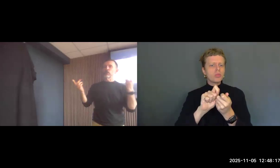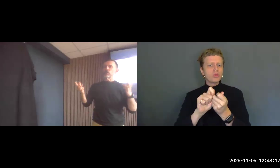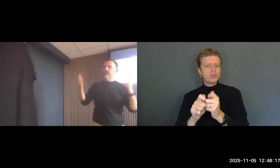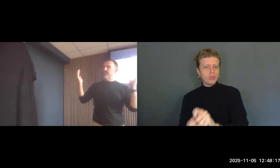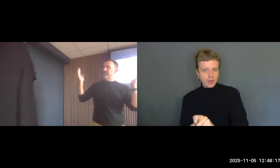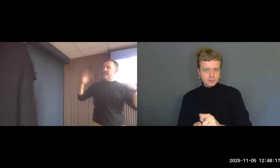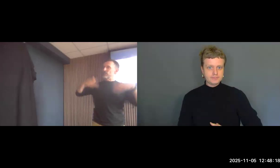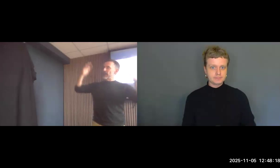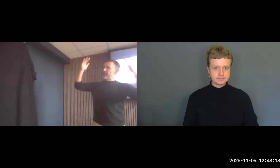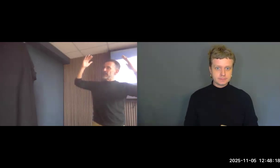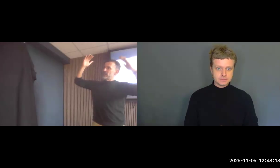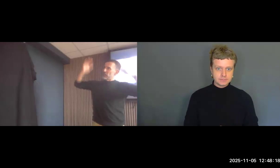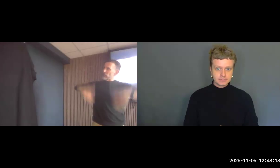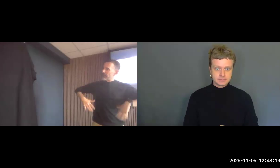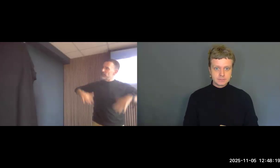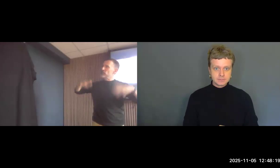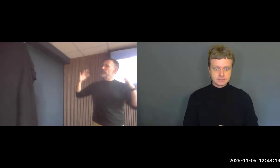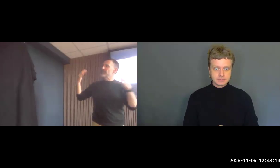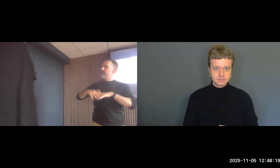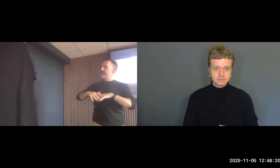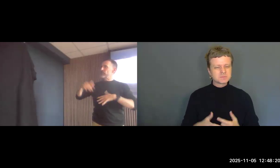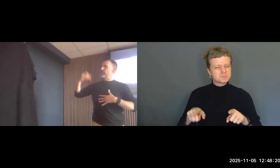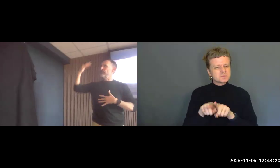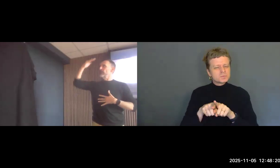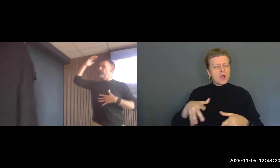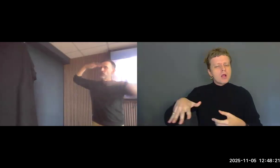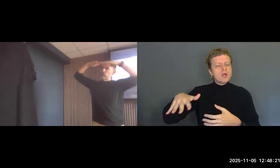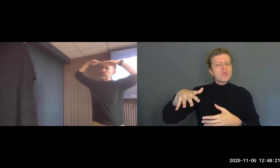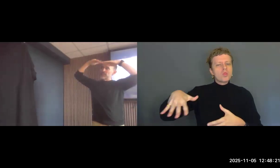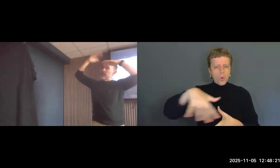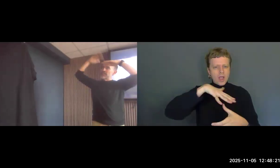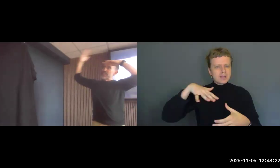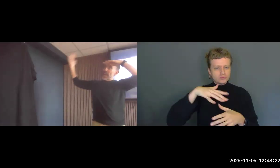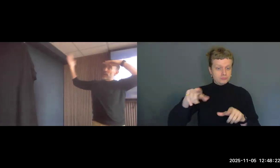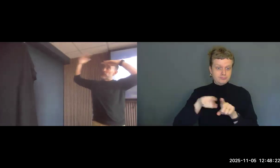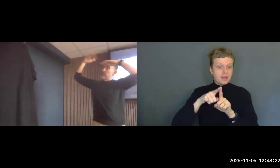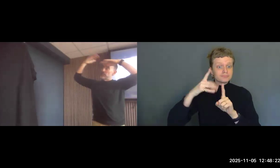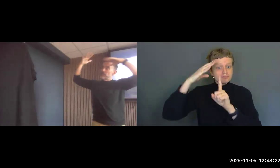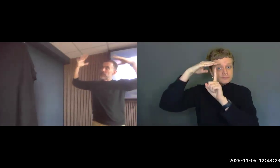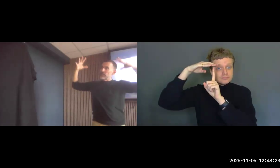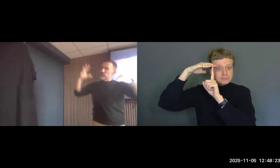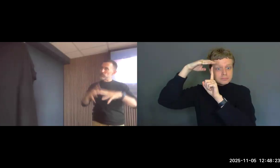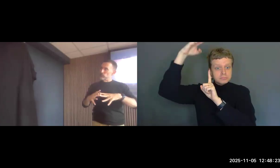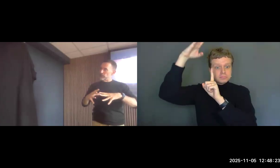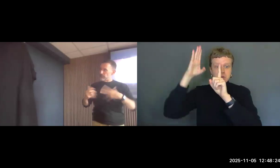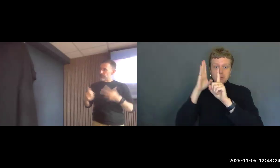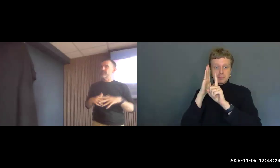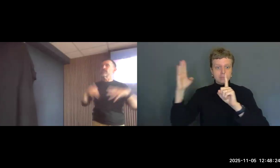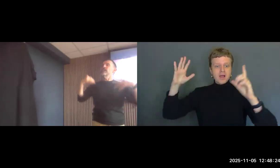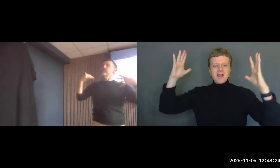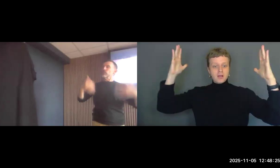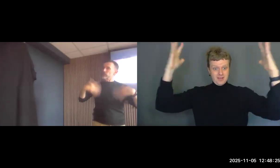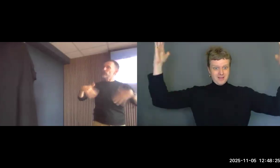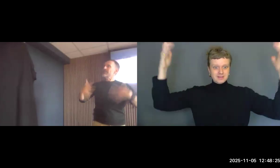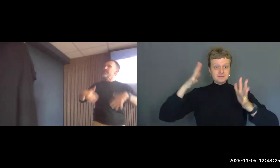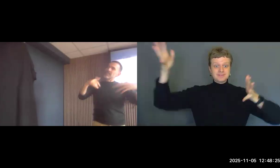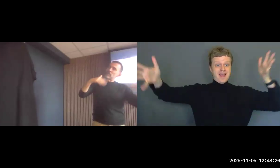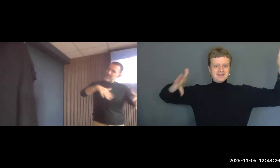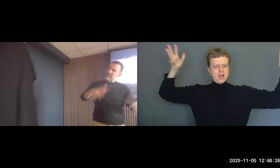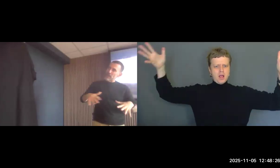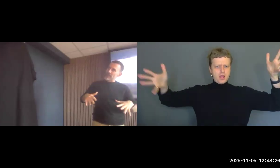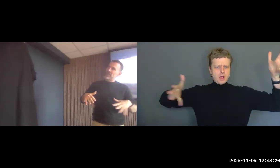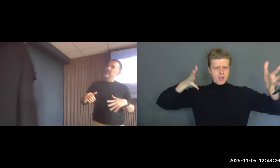We see systematic location assimilation with signs in the outer regions of the signing space moving to the center. So we do see some systematic